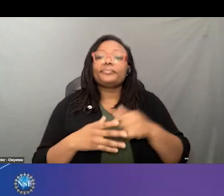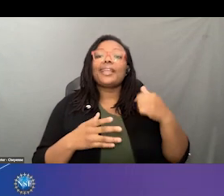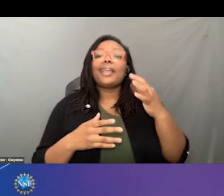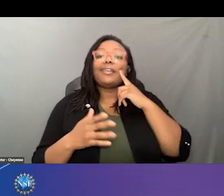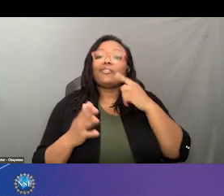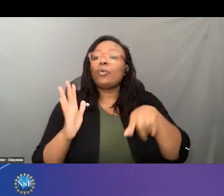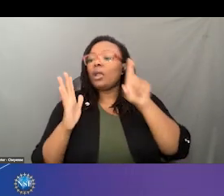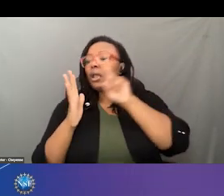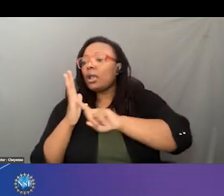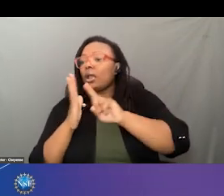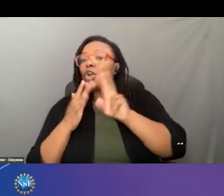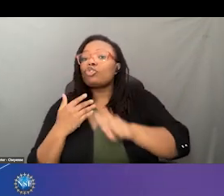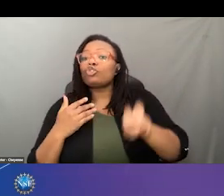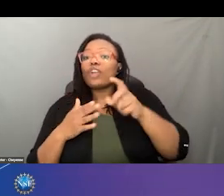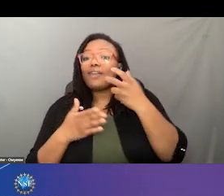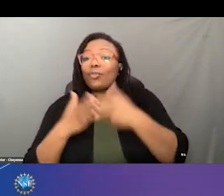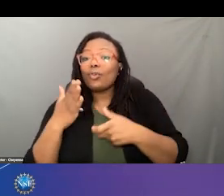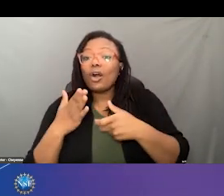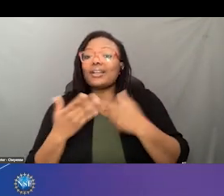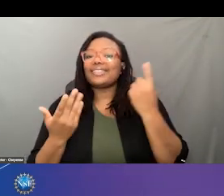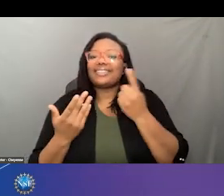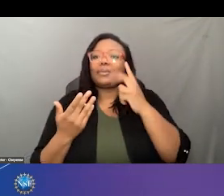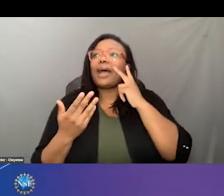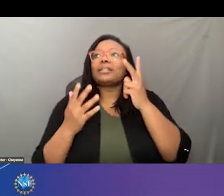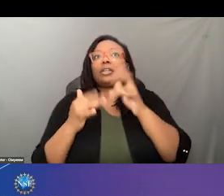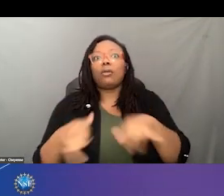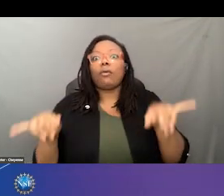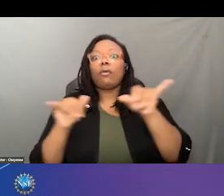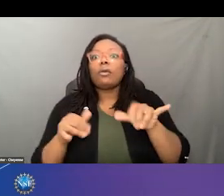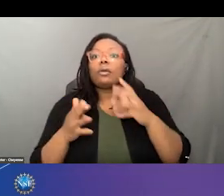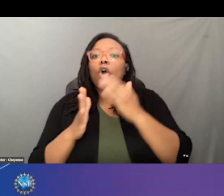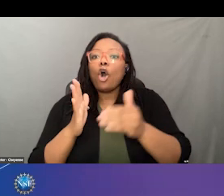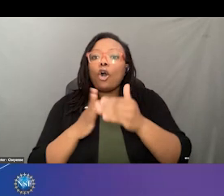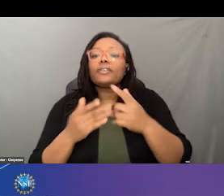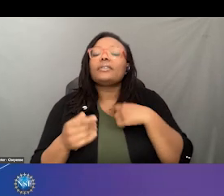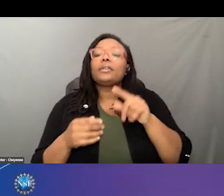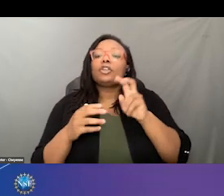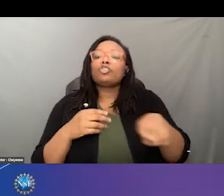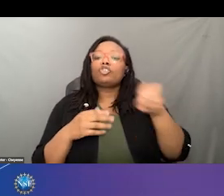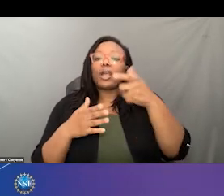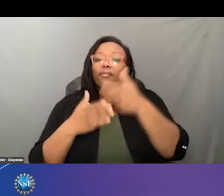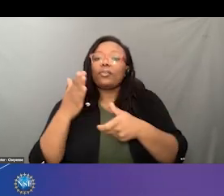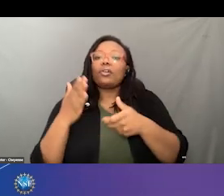If we look at travel costs, this is something that I see all the time, travel costs that are